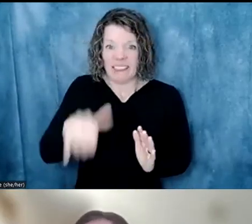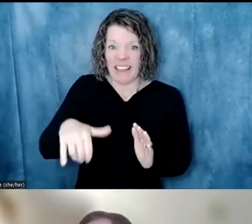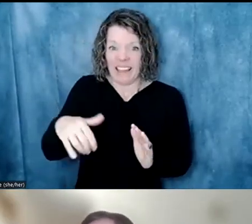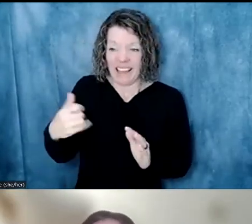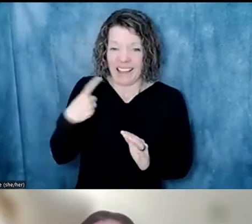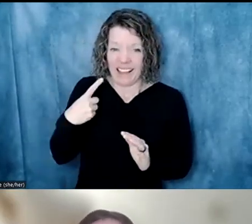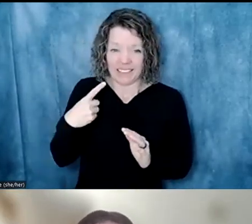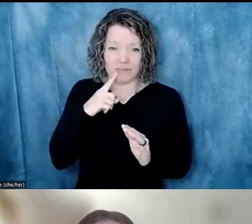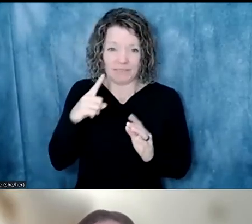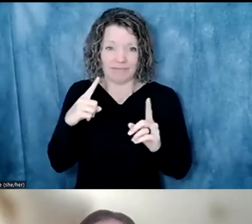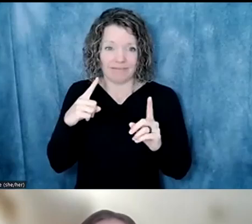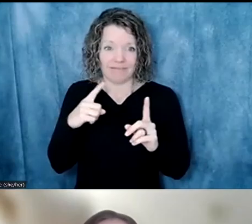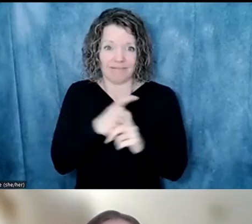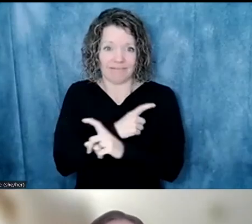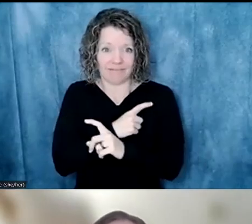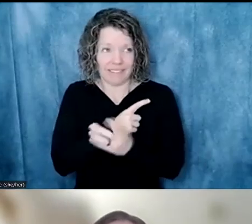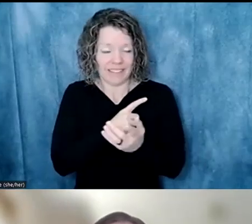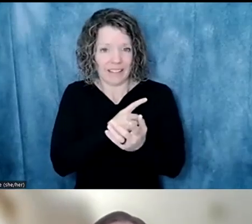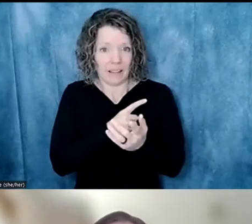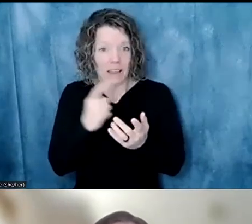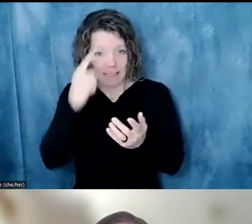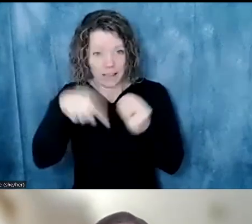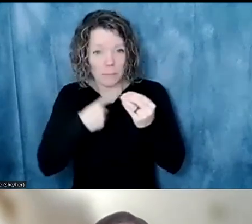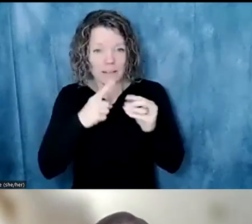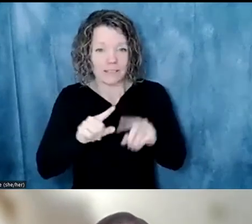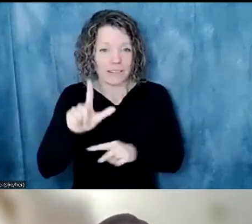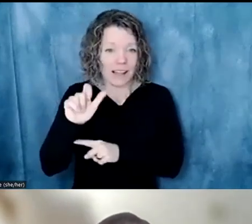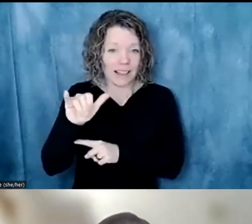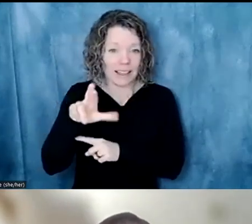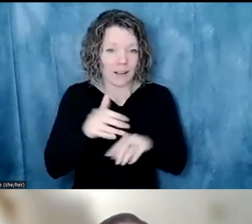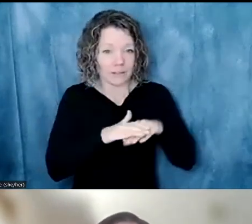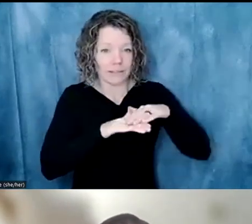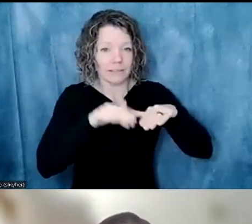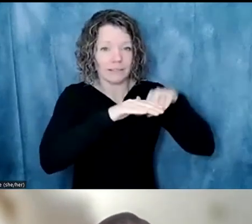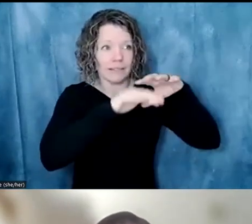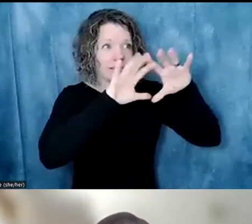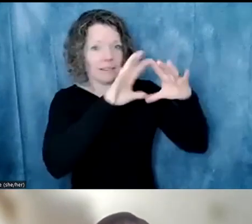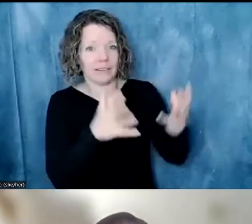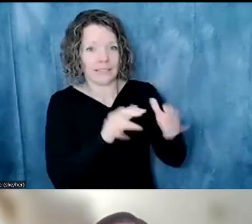incredibly stressed system. But what it made me think of that maybe doesn't sound actionable,